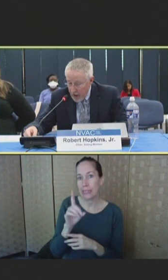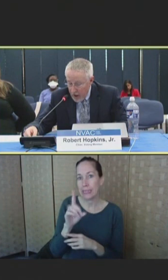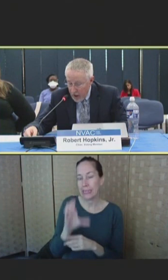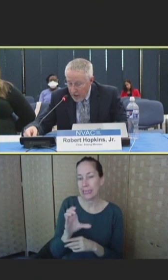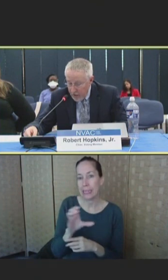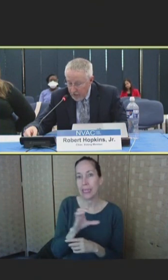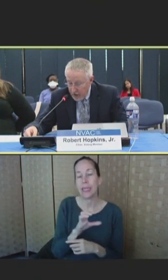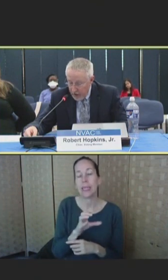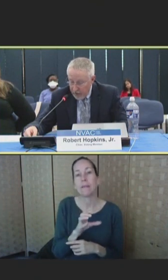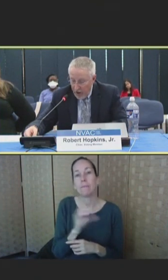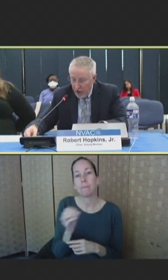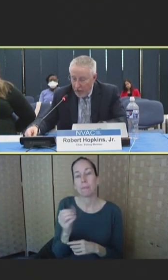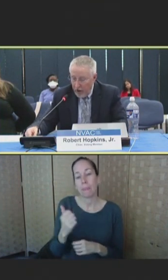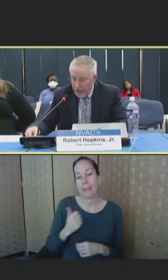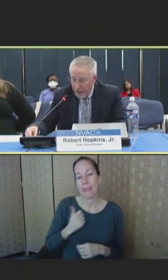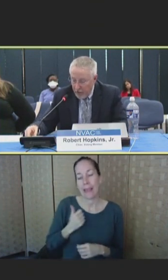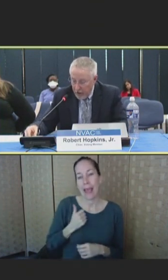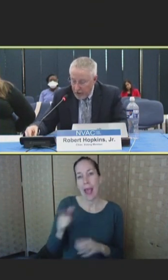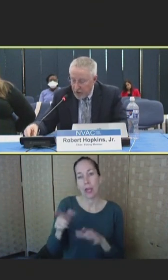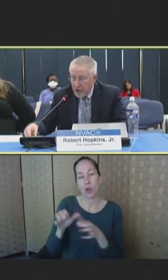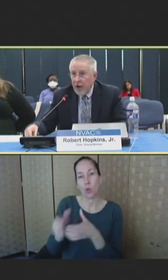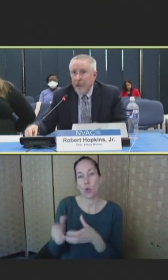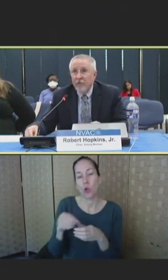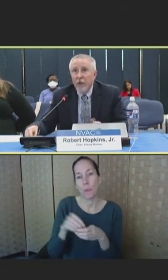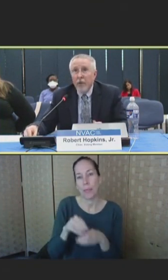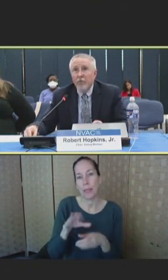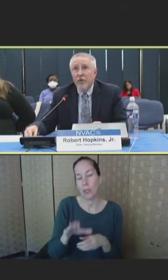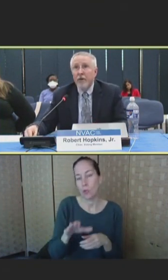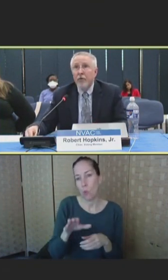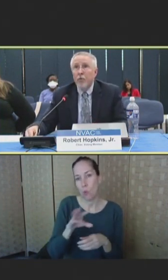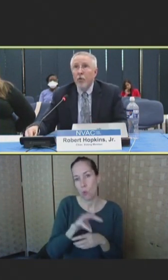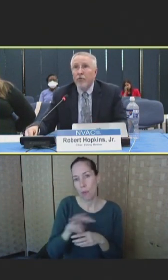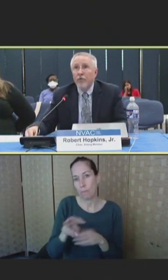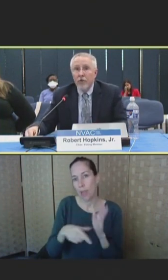This ends our federal agency and liaison representative reports for today.